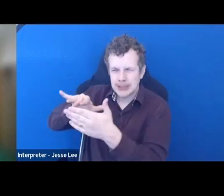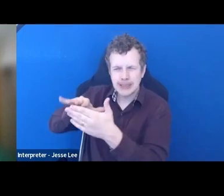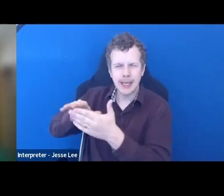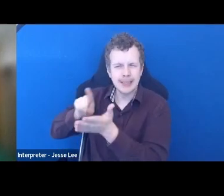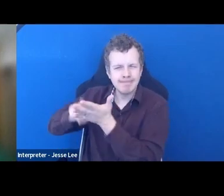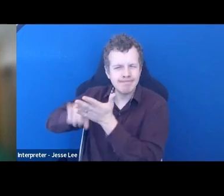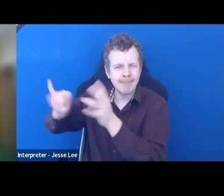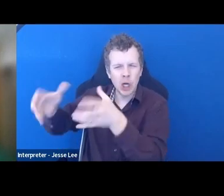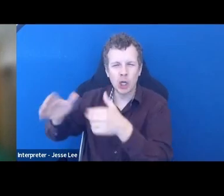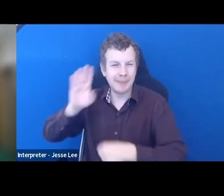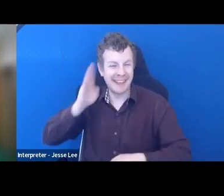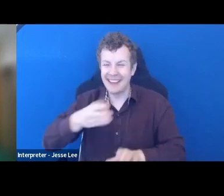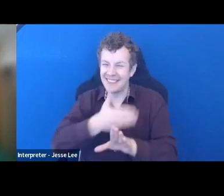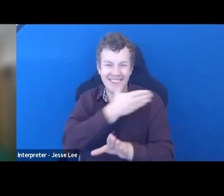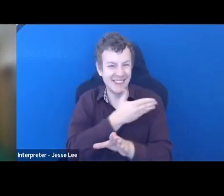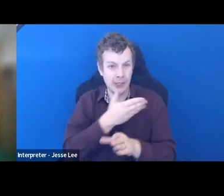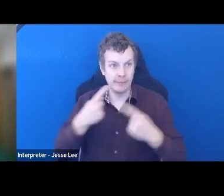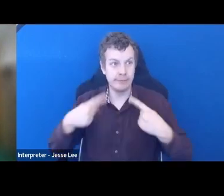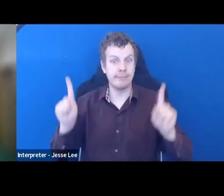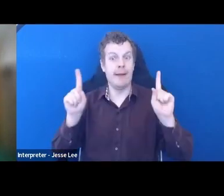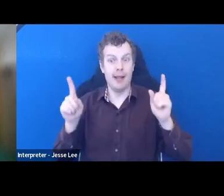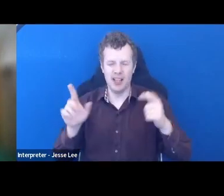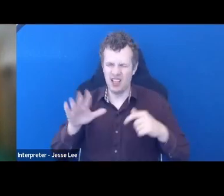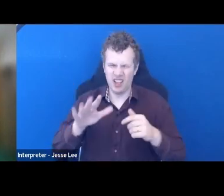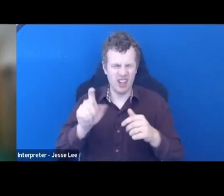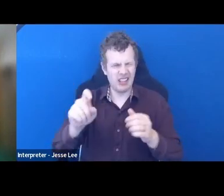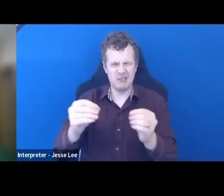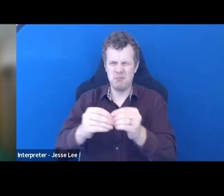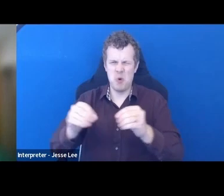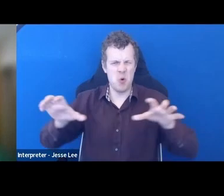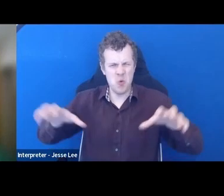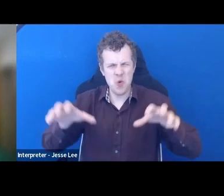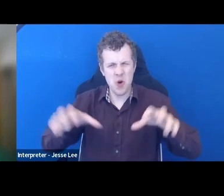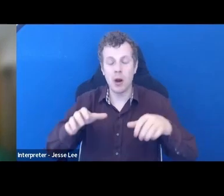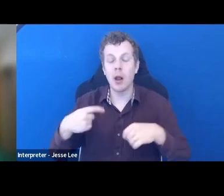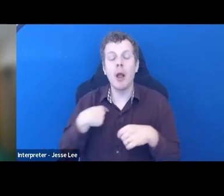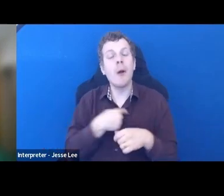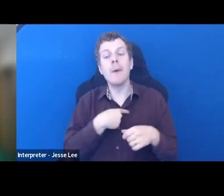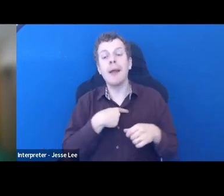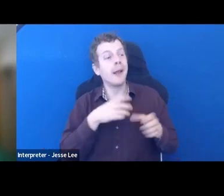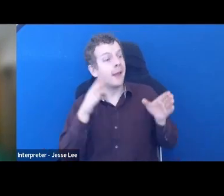So we have a lot of ways - work to do, right? We've been focusing so much on the child's behavior.